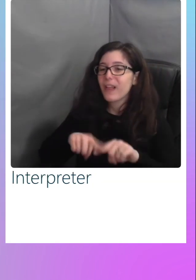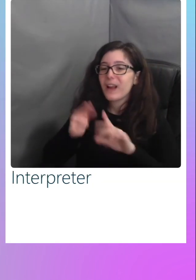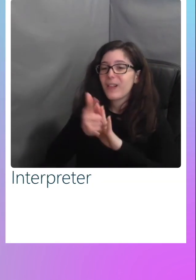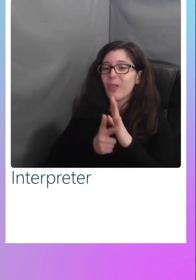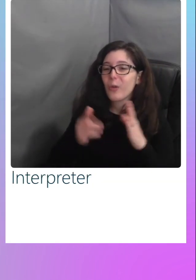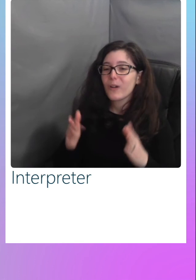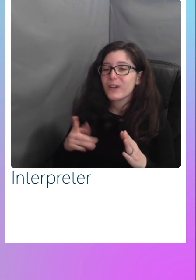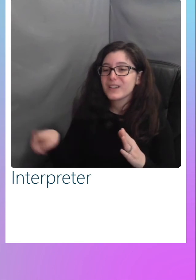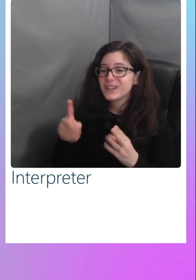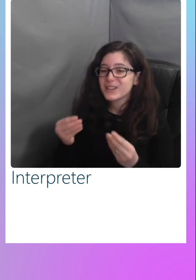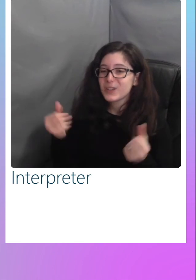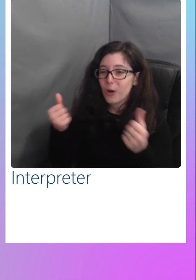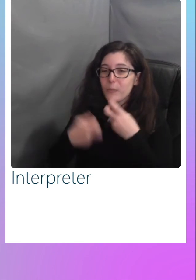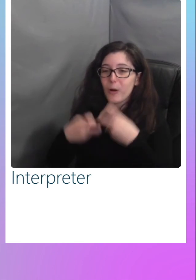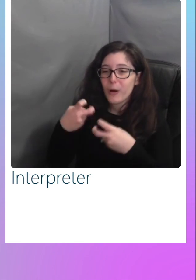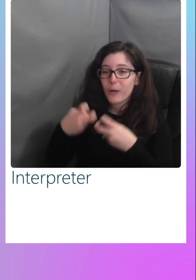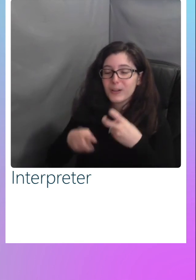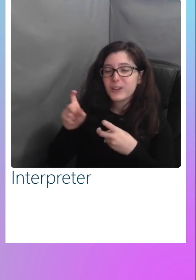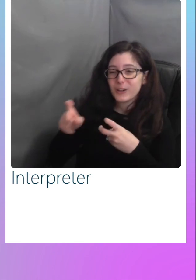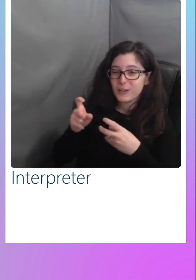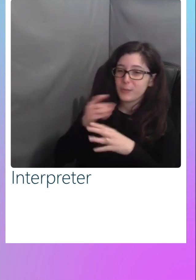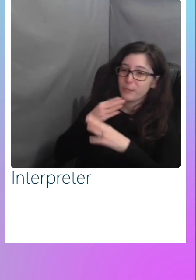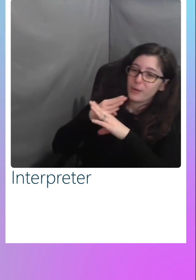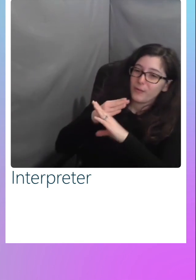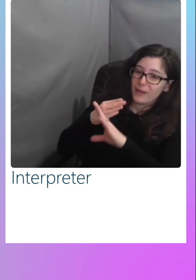prevent them upstream, great, great ending point.